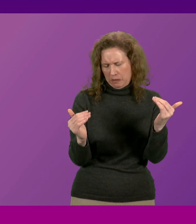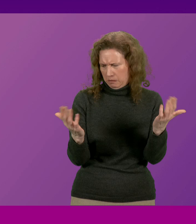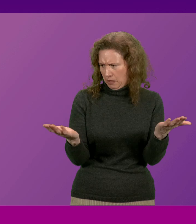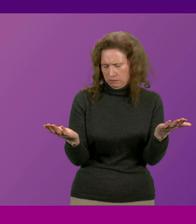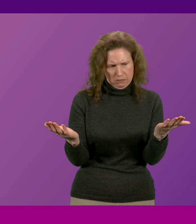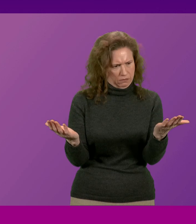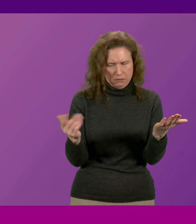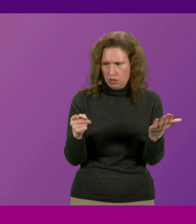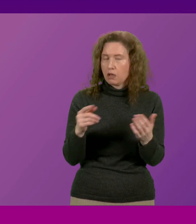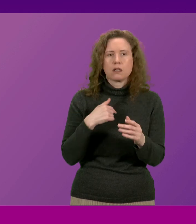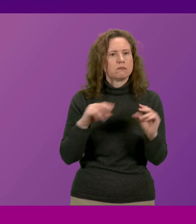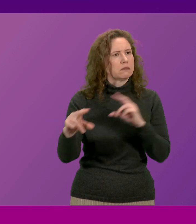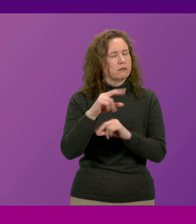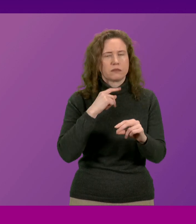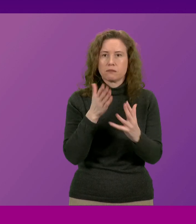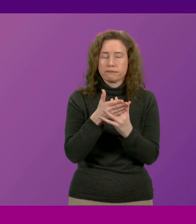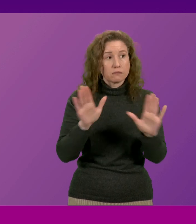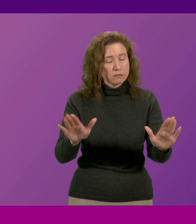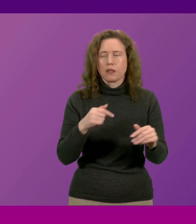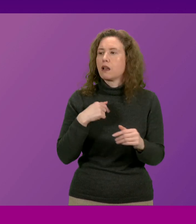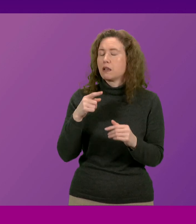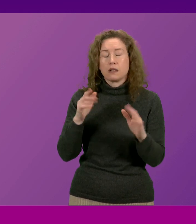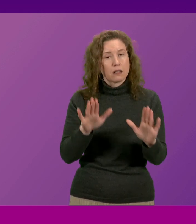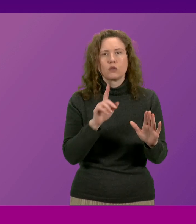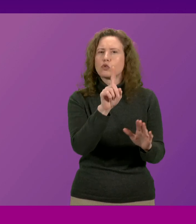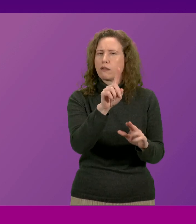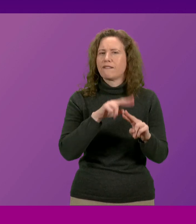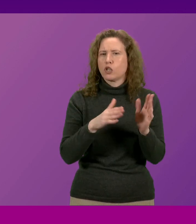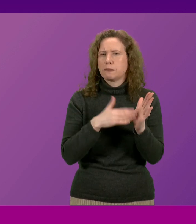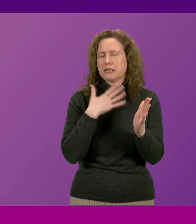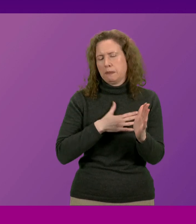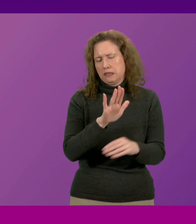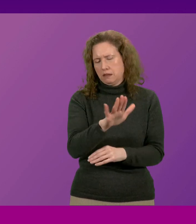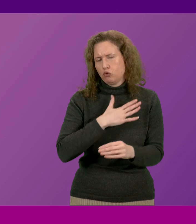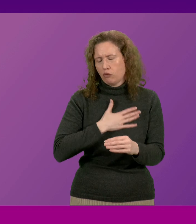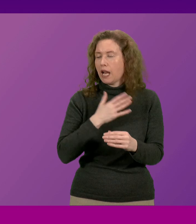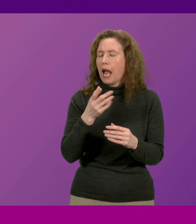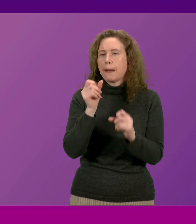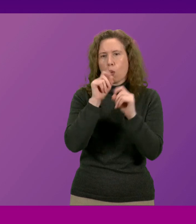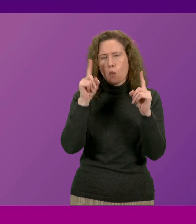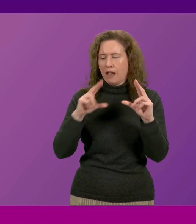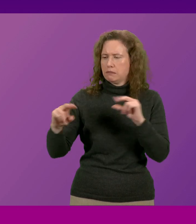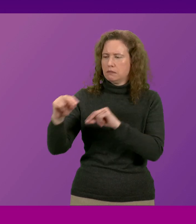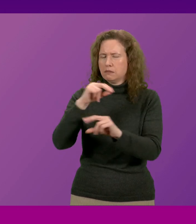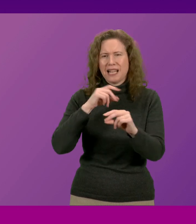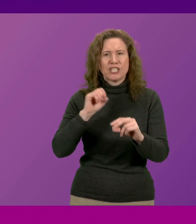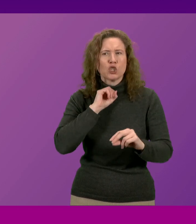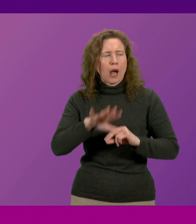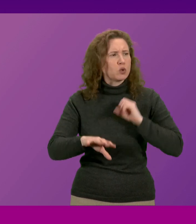Let us hear the First Minister. I am aware of loud shouts coming from